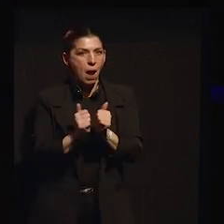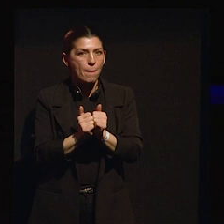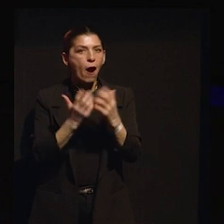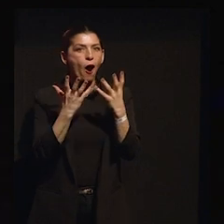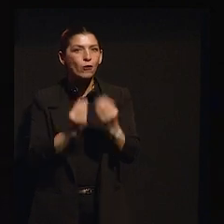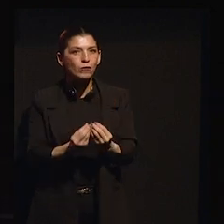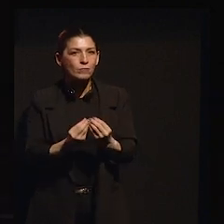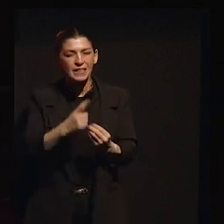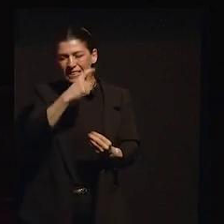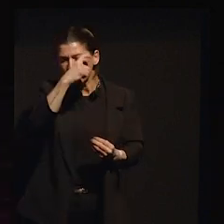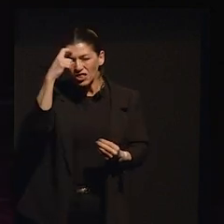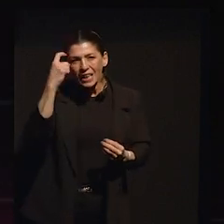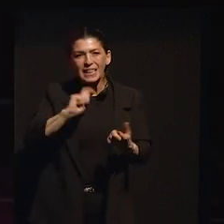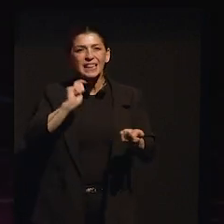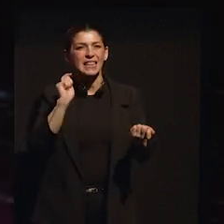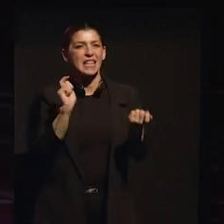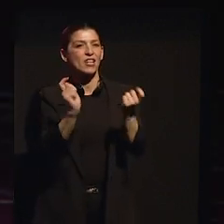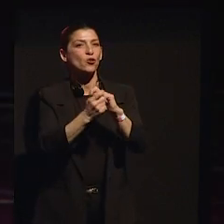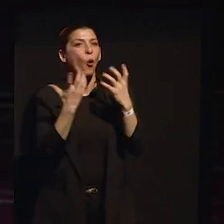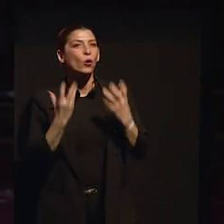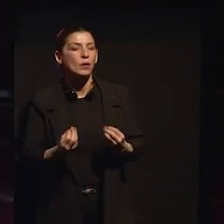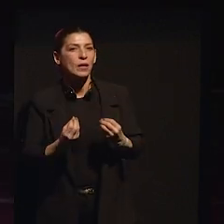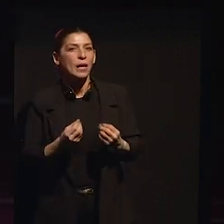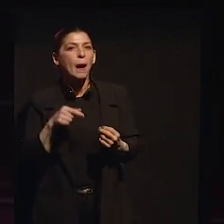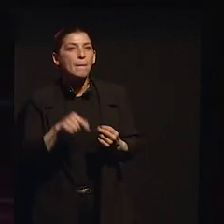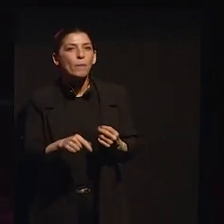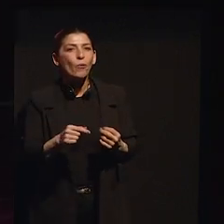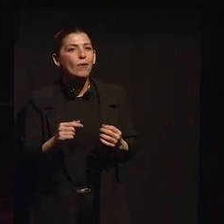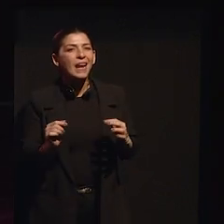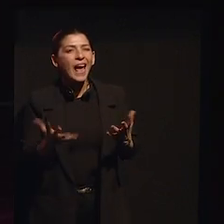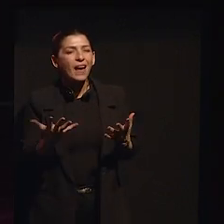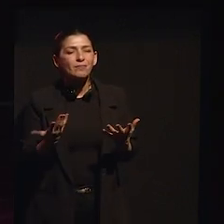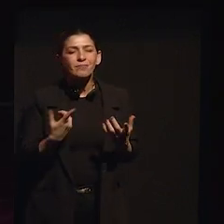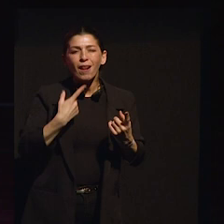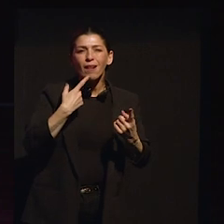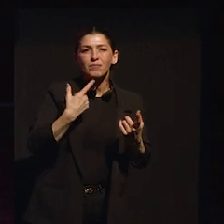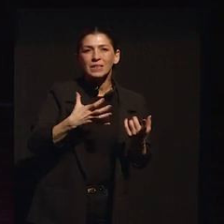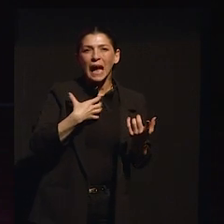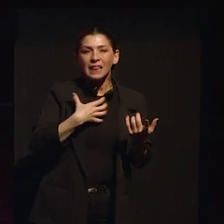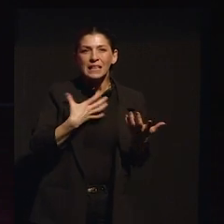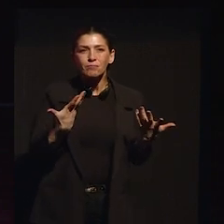So, you will move together. And the movement will be circular, hot, and erratic.